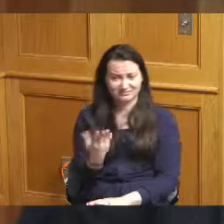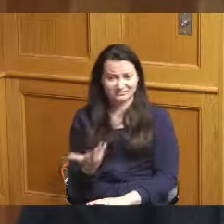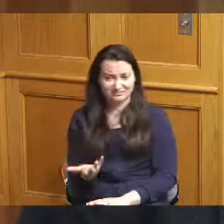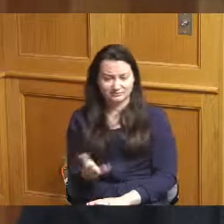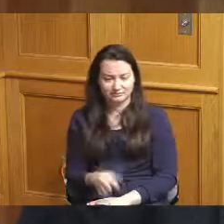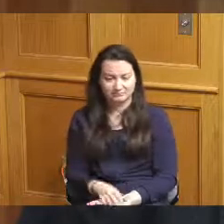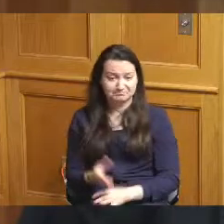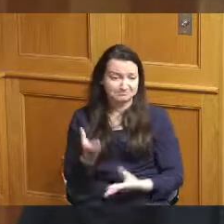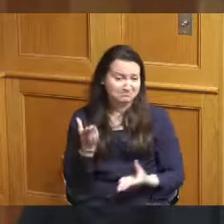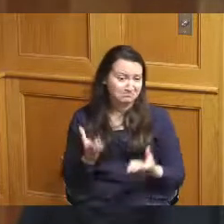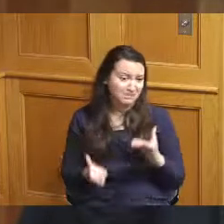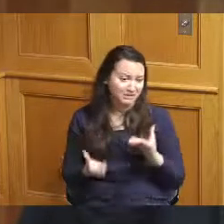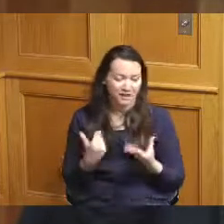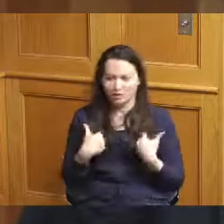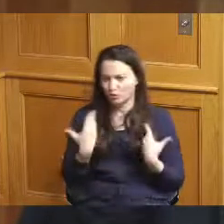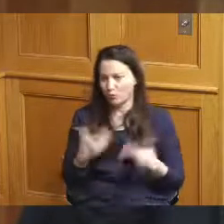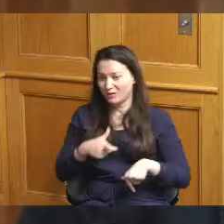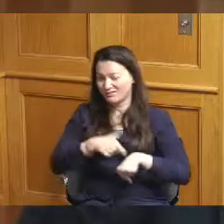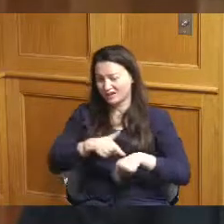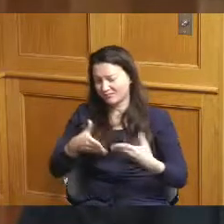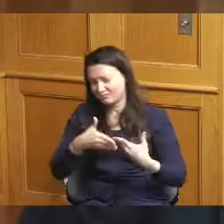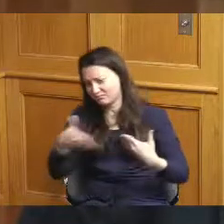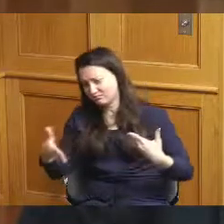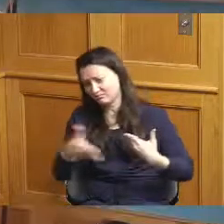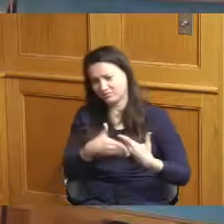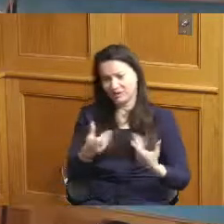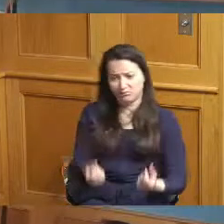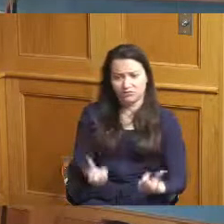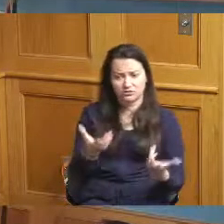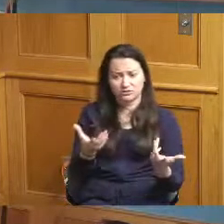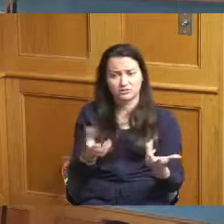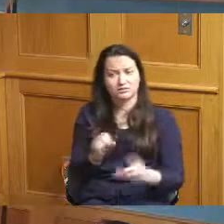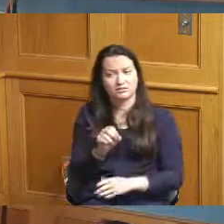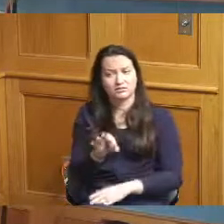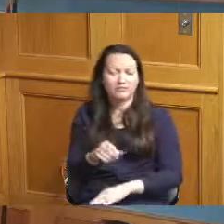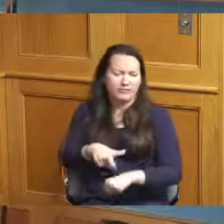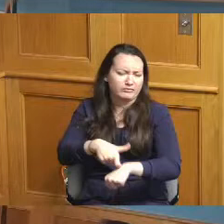maybe we could I don't know what the time frame is here but if we can we have time more information